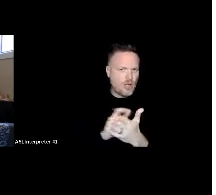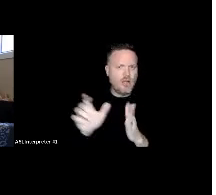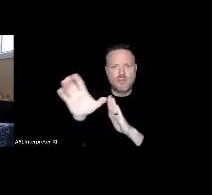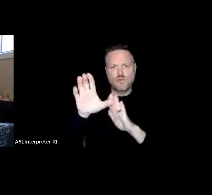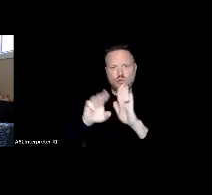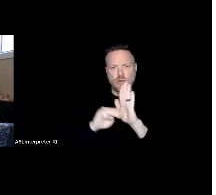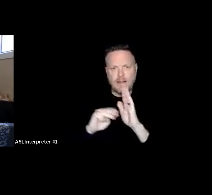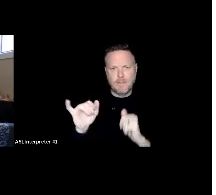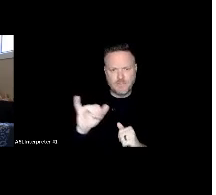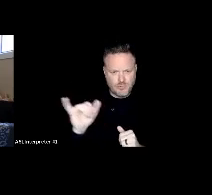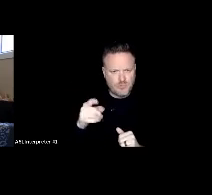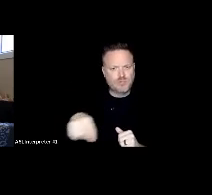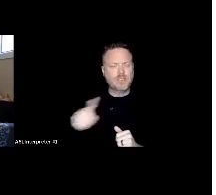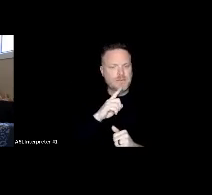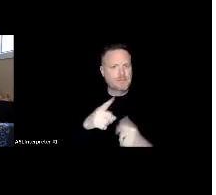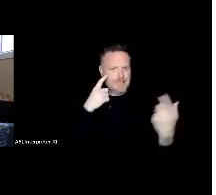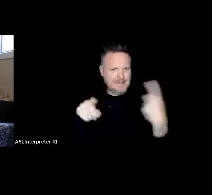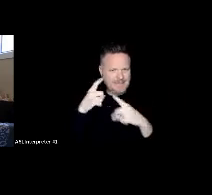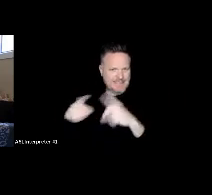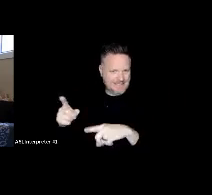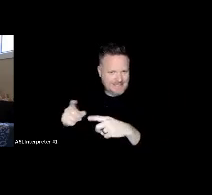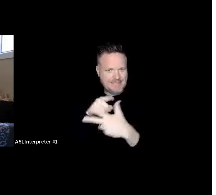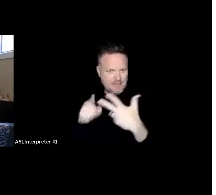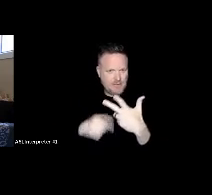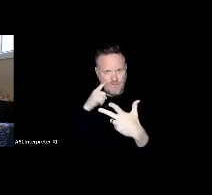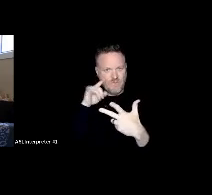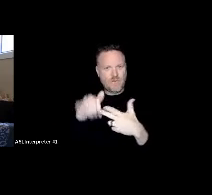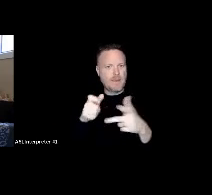So those are the three consensus that came out about this management team. The next slide?